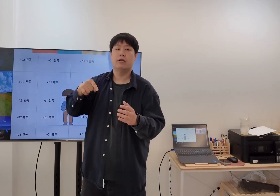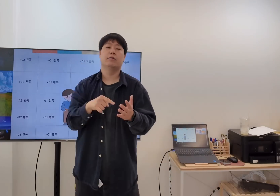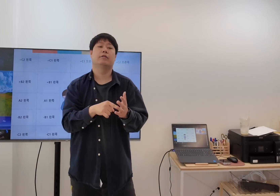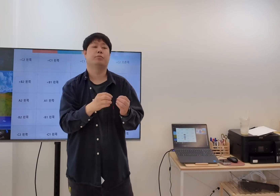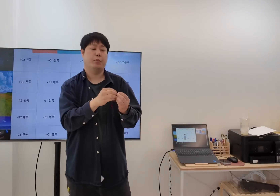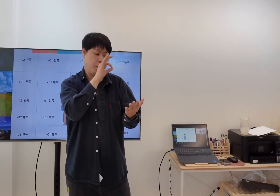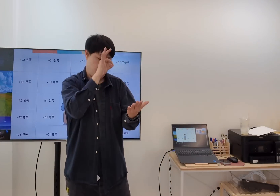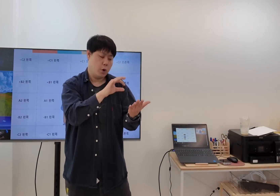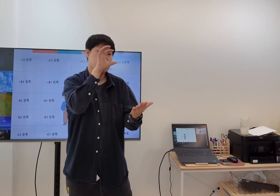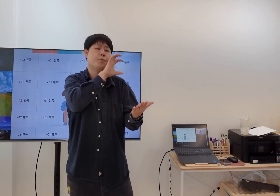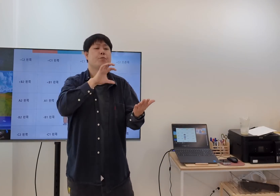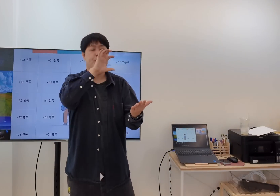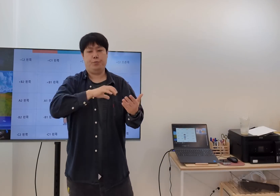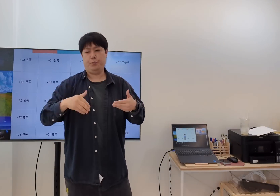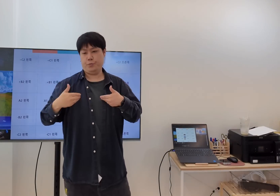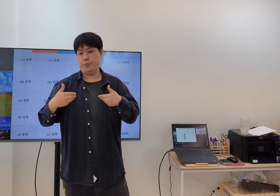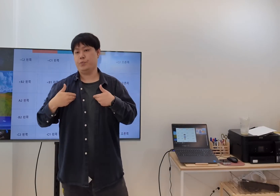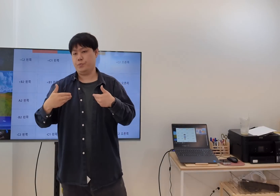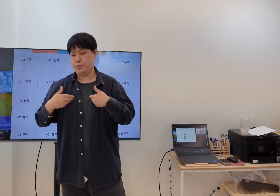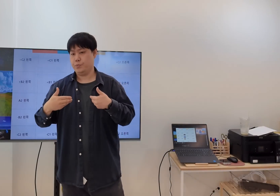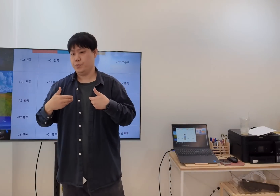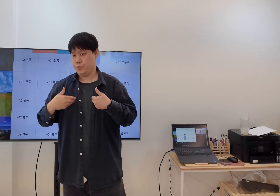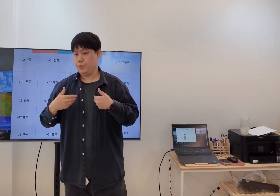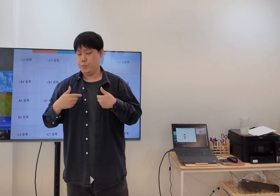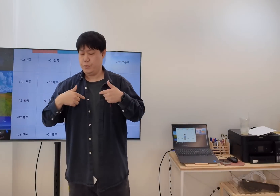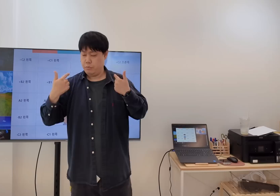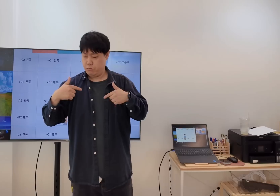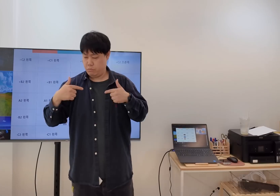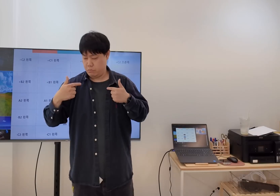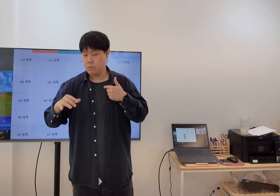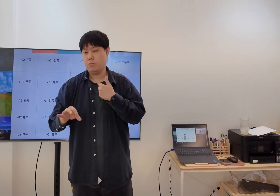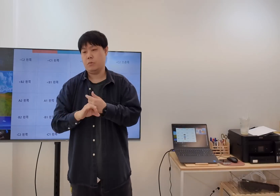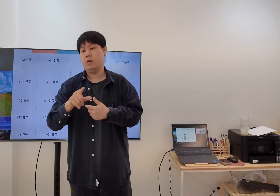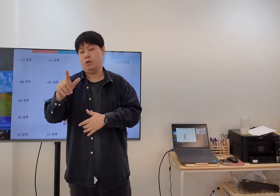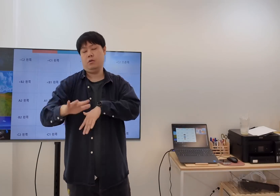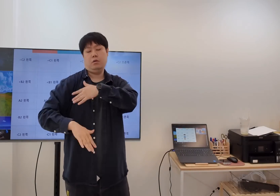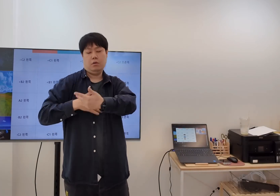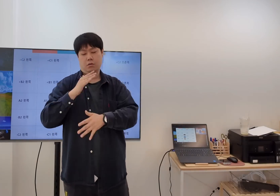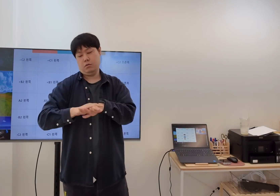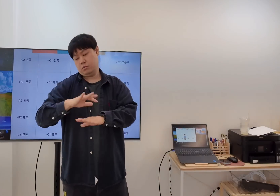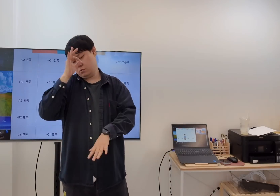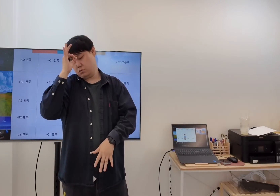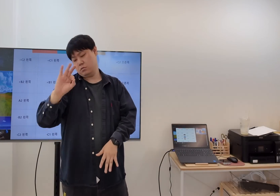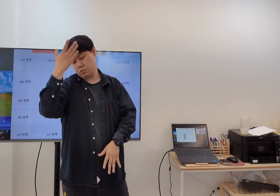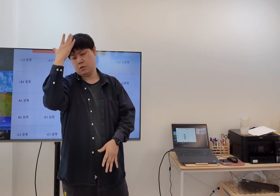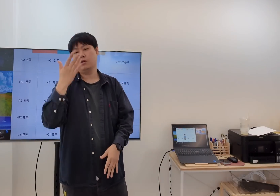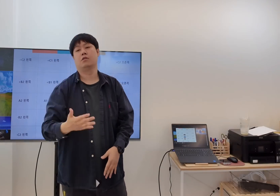You need to practice looking at sentences like this. If you do it every day, you'll get better at it.